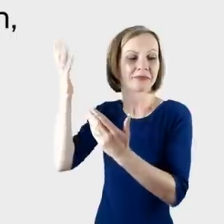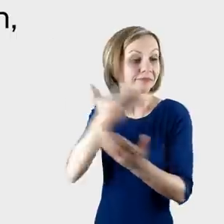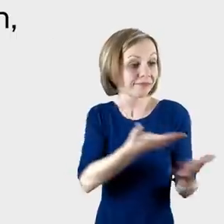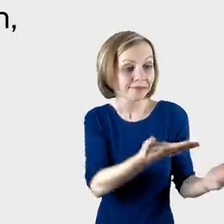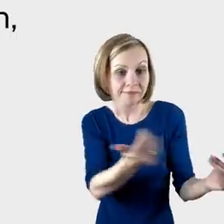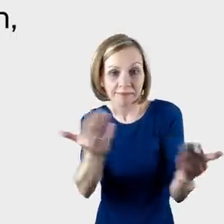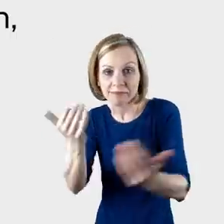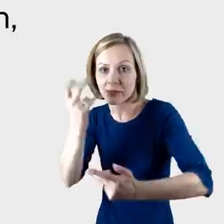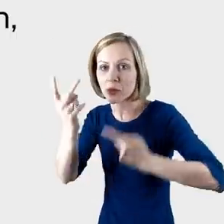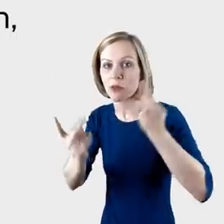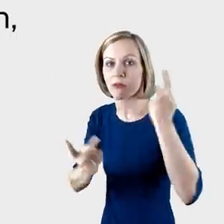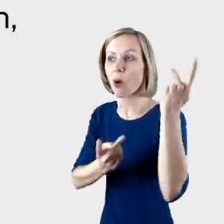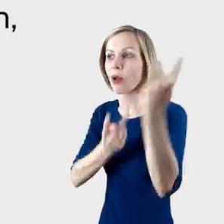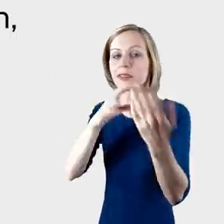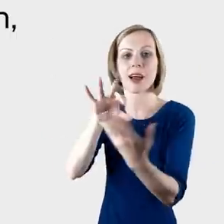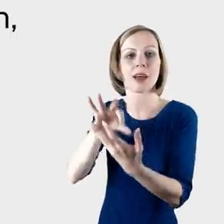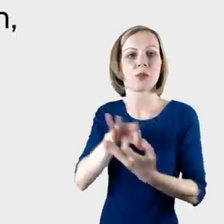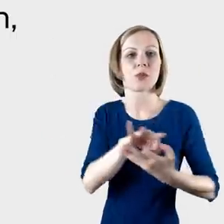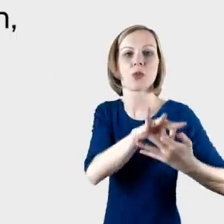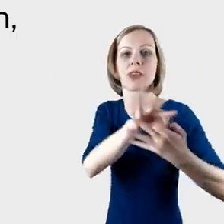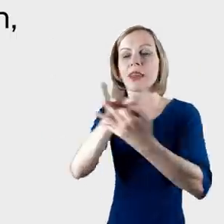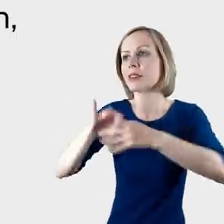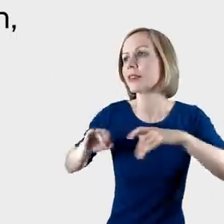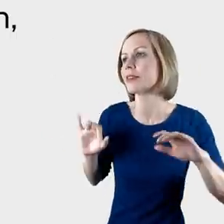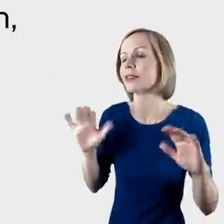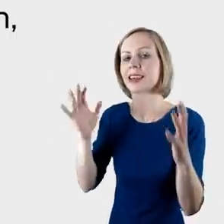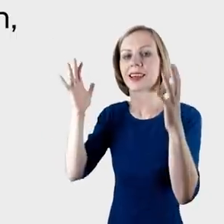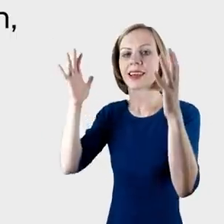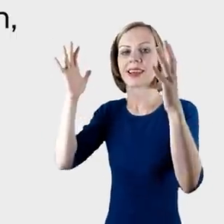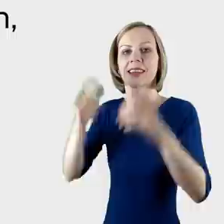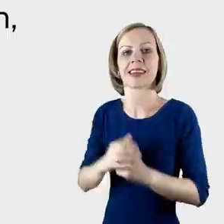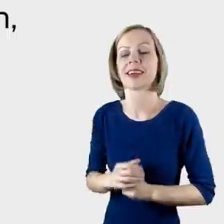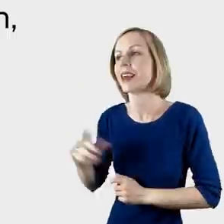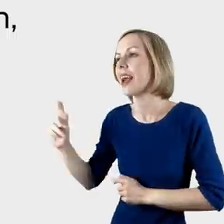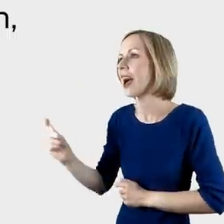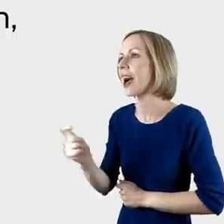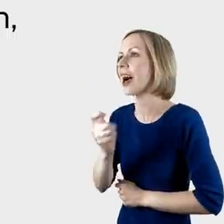Lift up your voice and with us sing